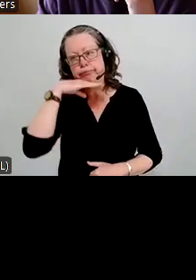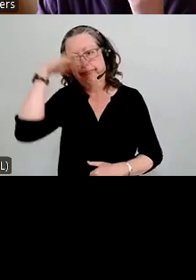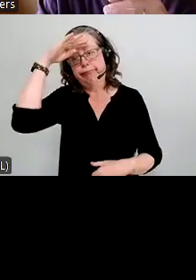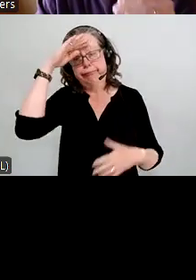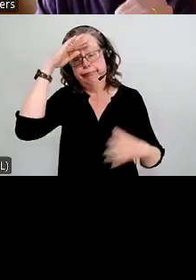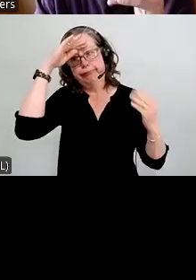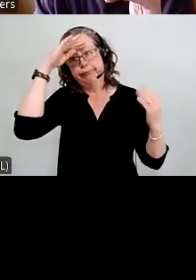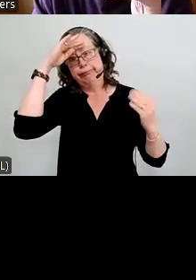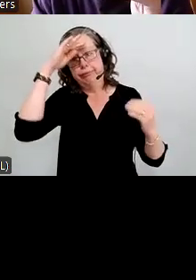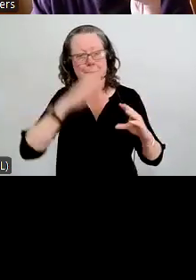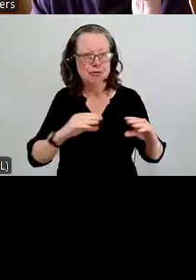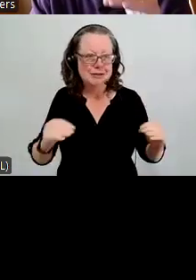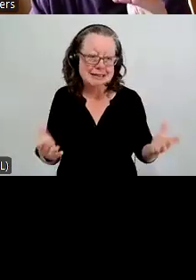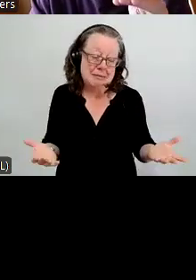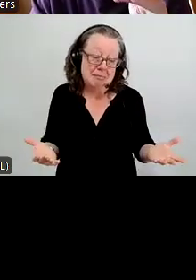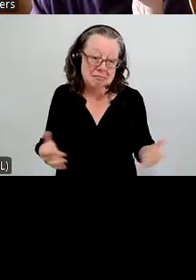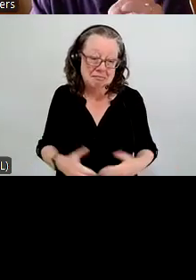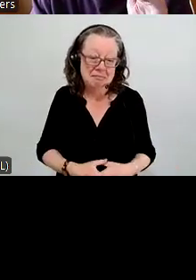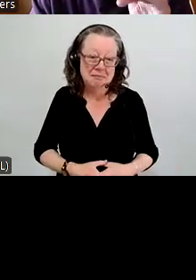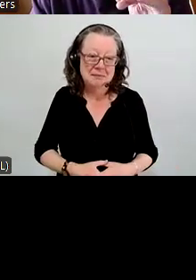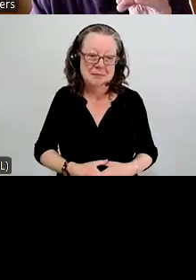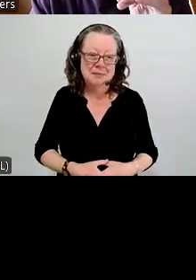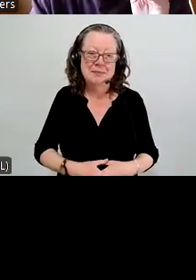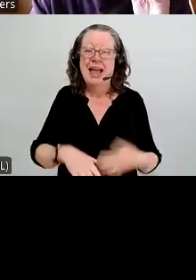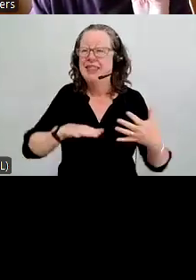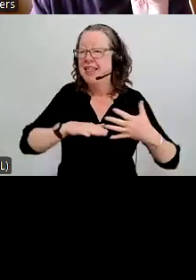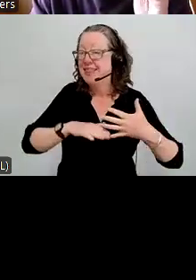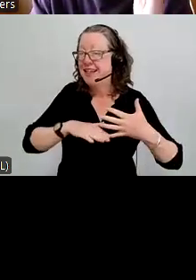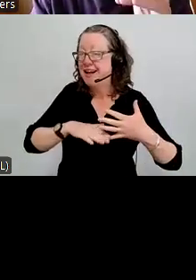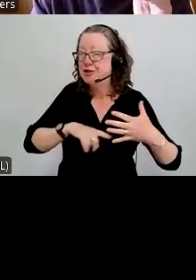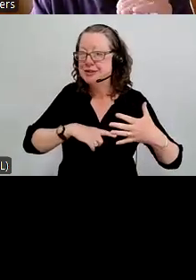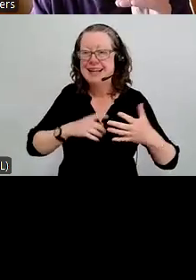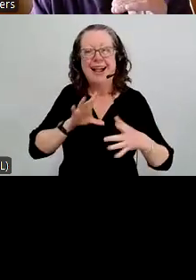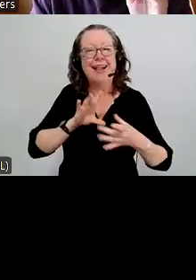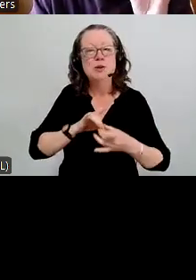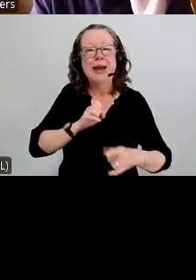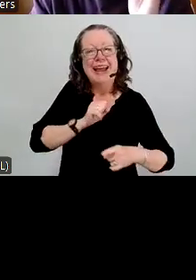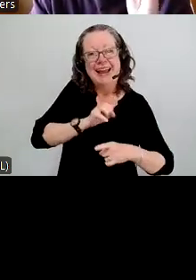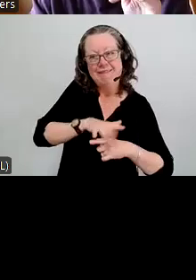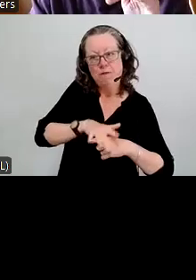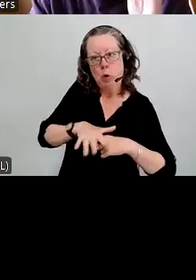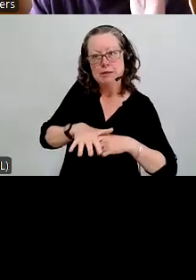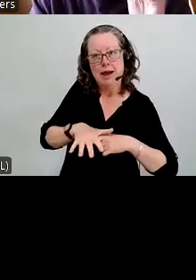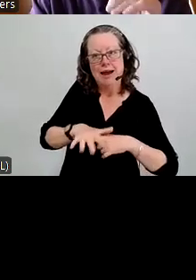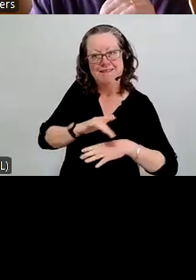The final one is around the influencer effects. I imagine the princess in this day and age